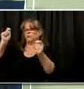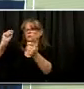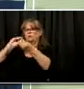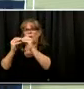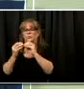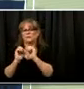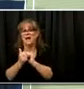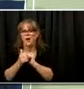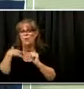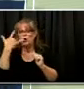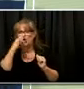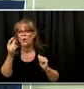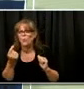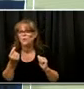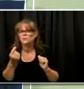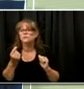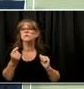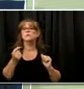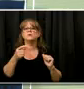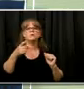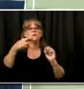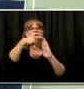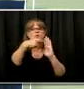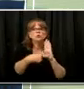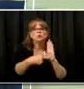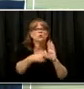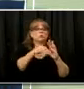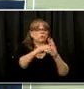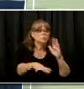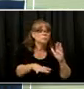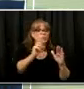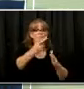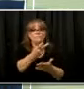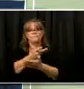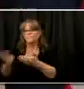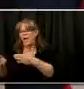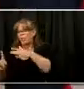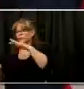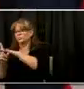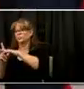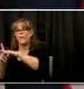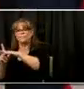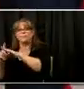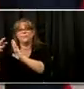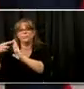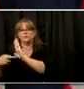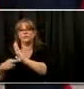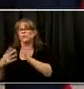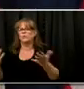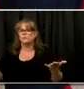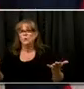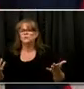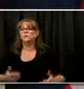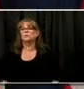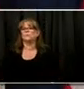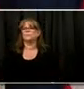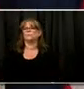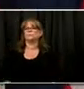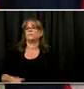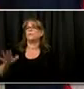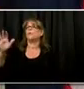to class all year? Thank you, yes. We have made some adjustments to how districts can